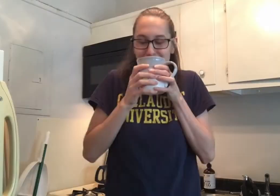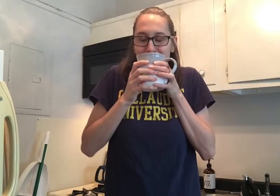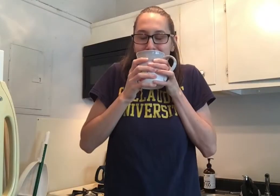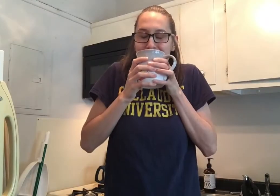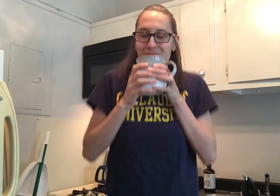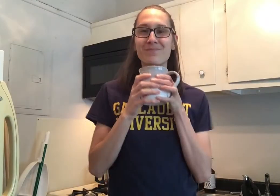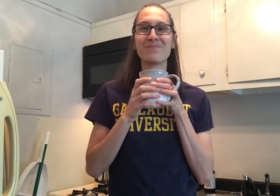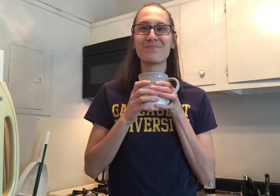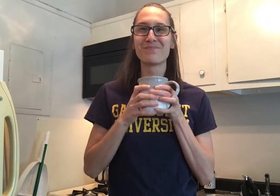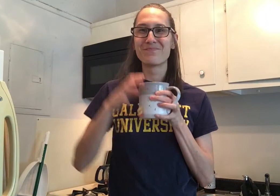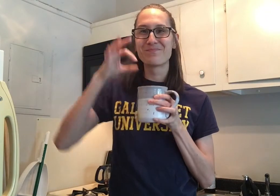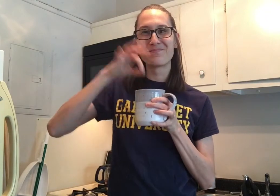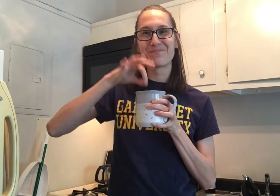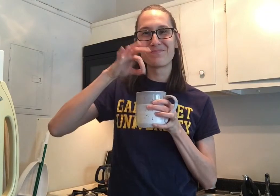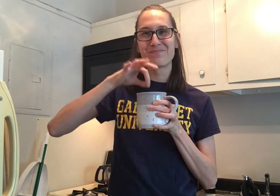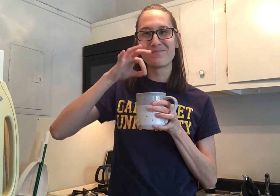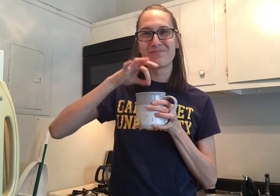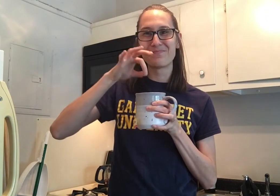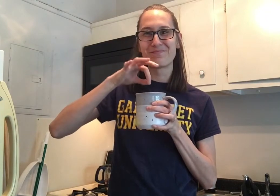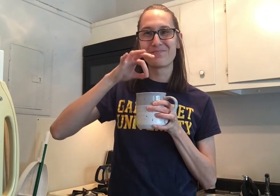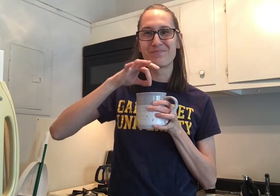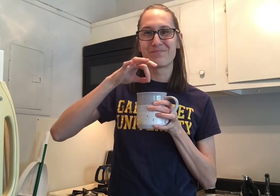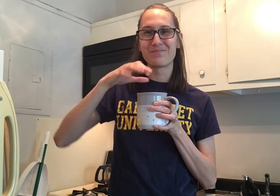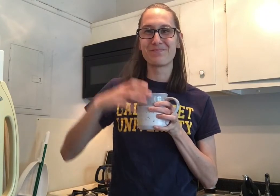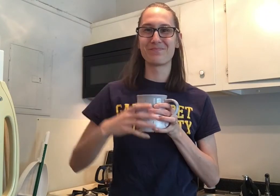Ah, tea